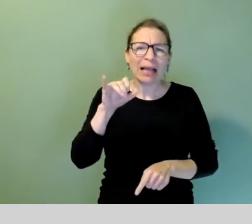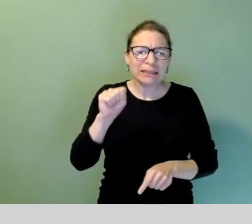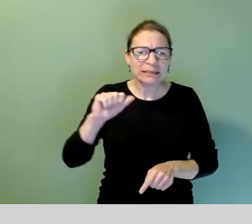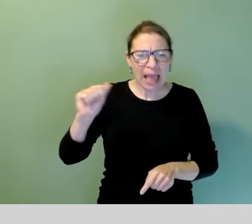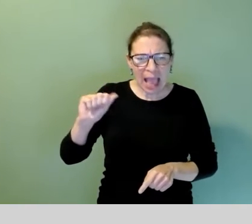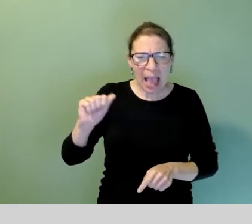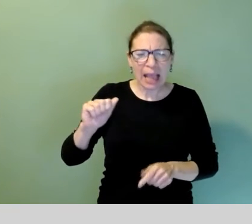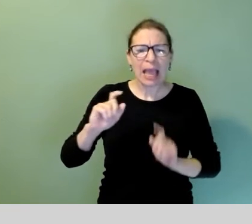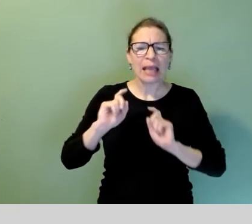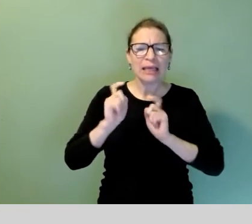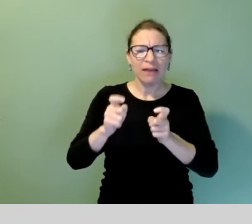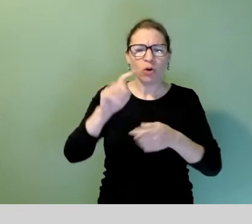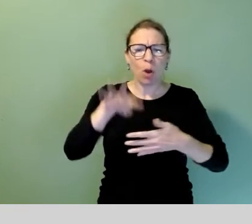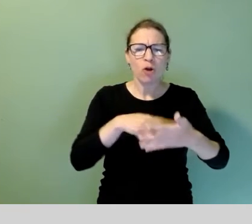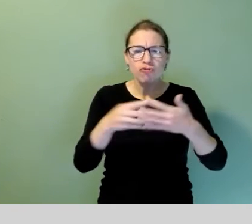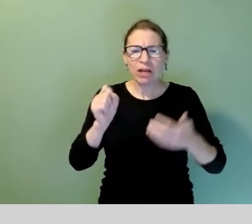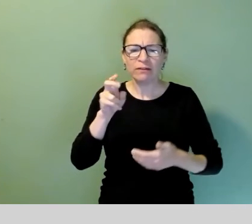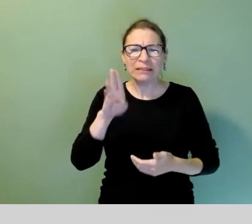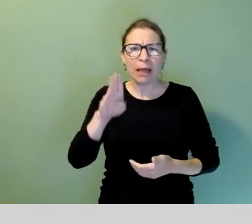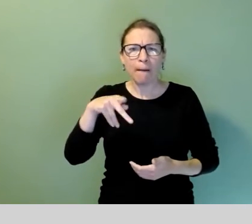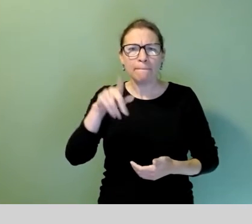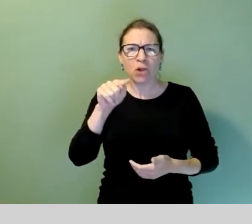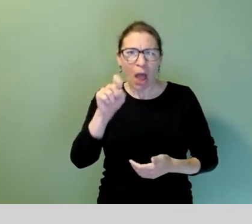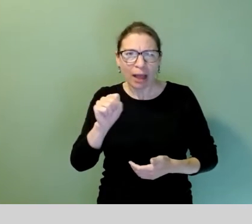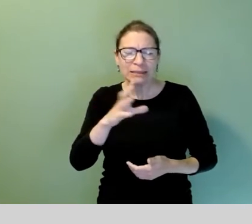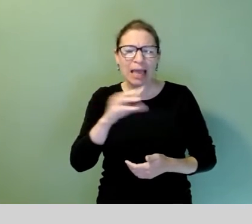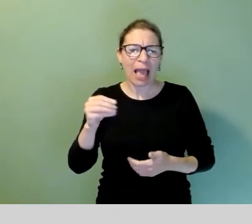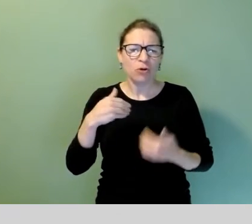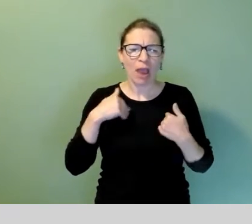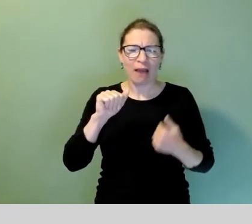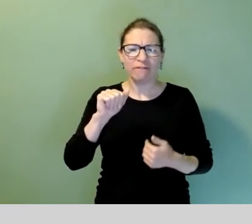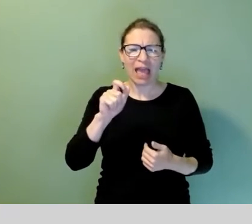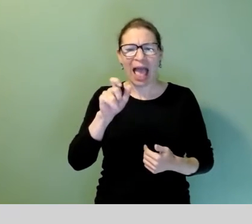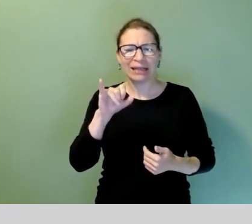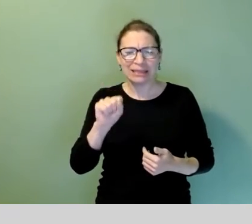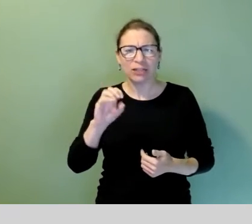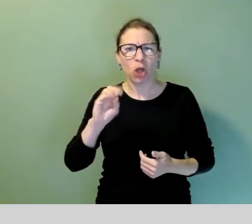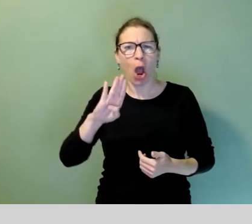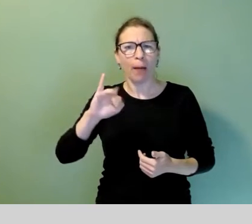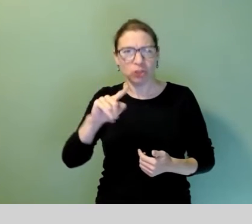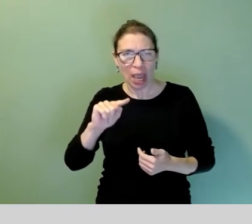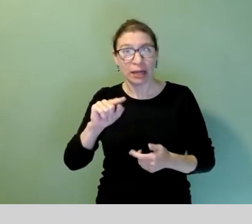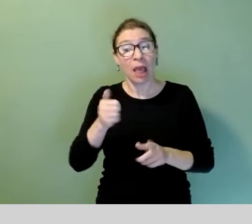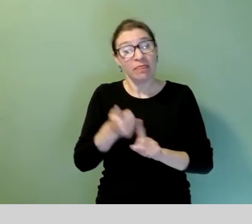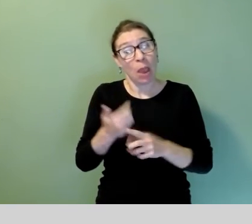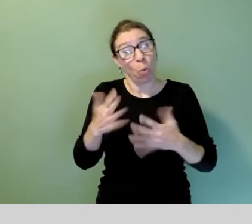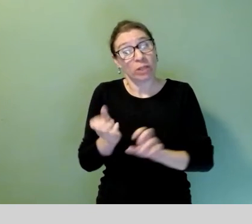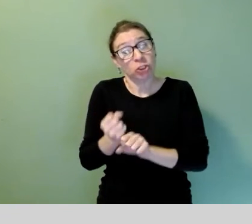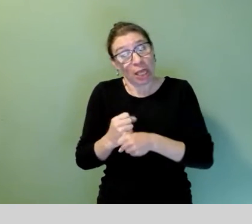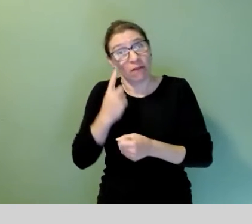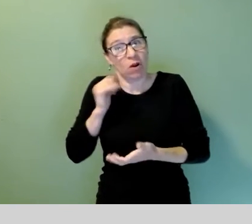of subplots, and we'll give you access to the access object they generated for that specific sub plot.